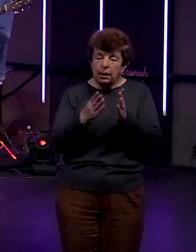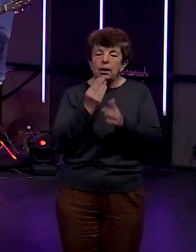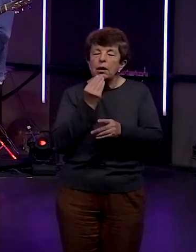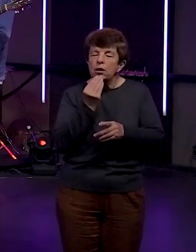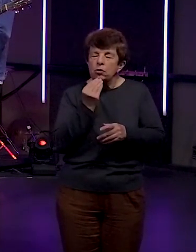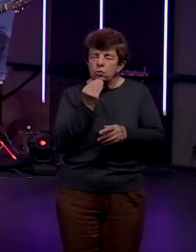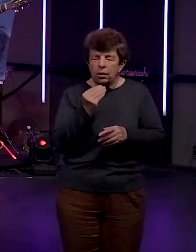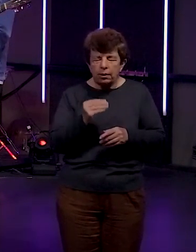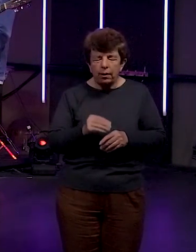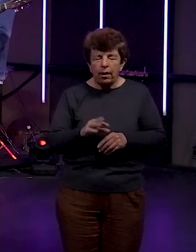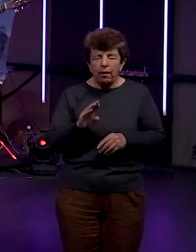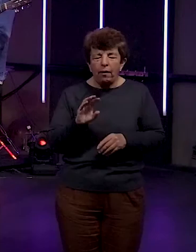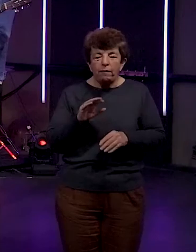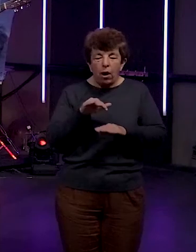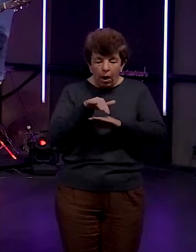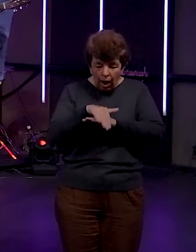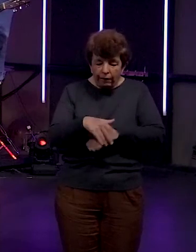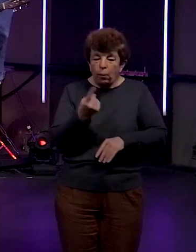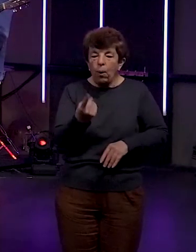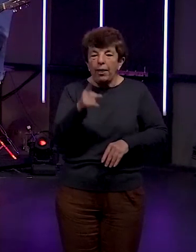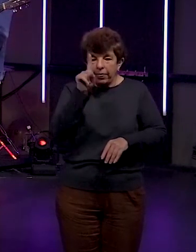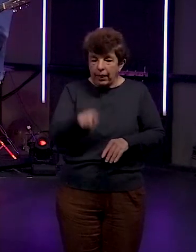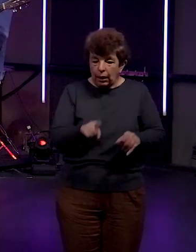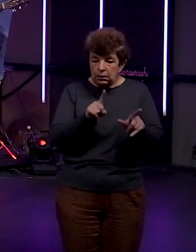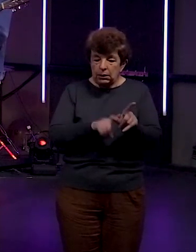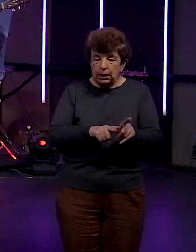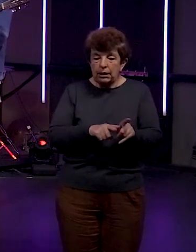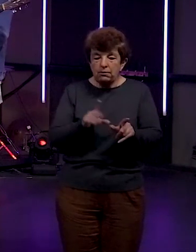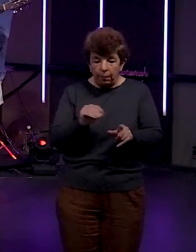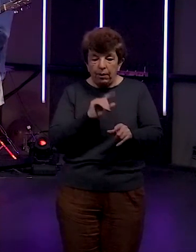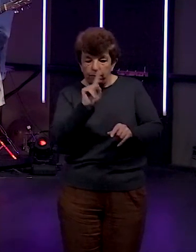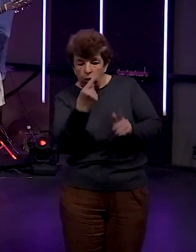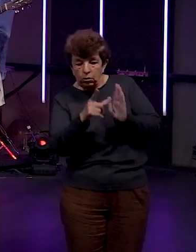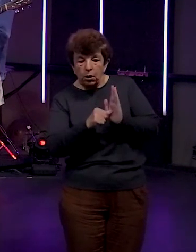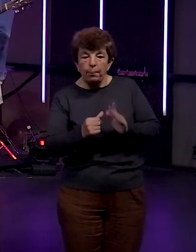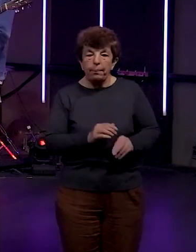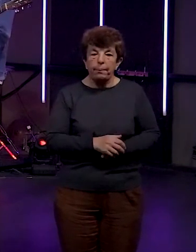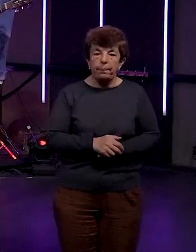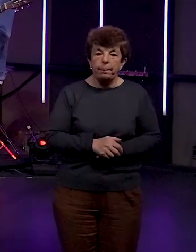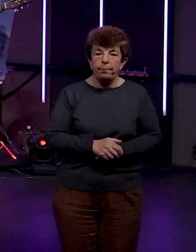Feast for more than a thousand years after that first Passover. And then we